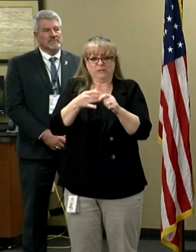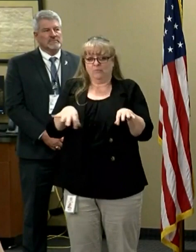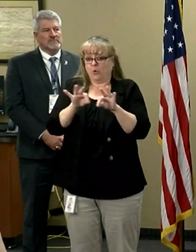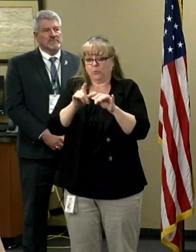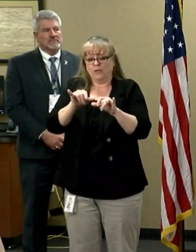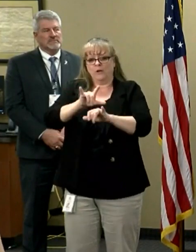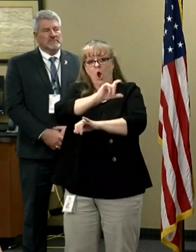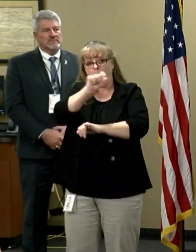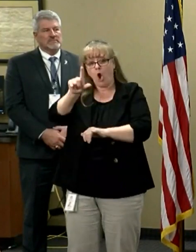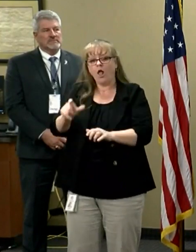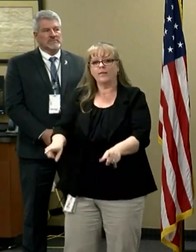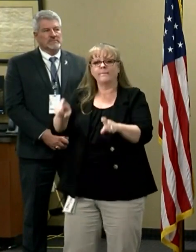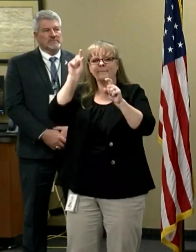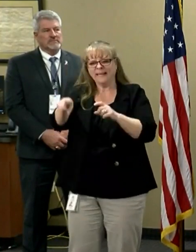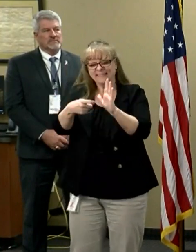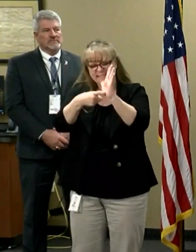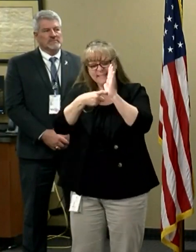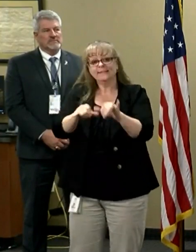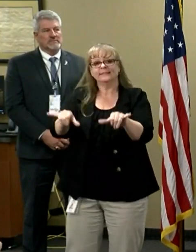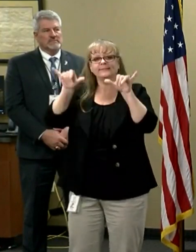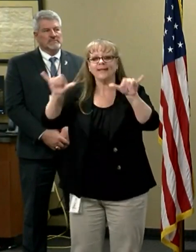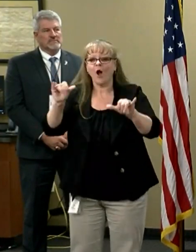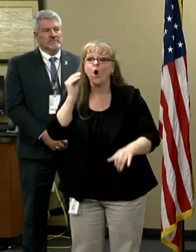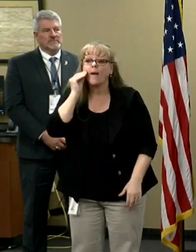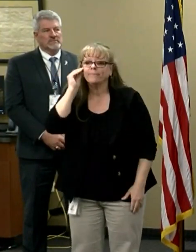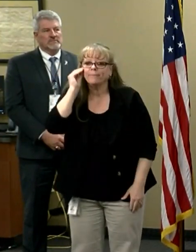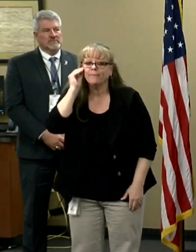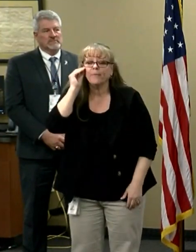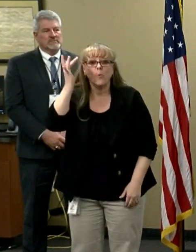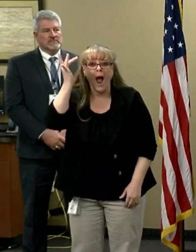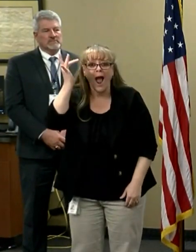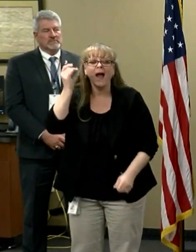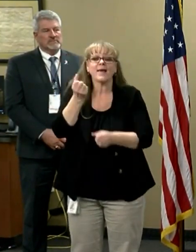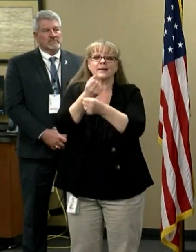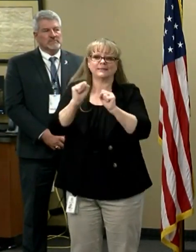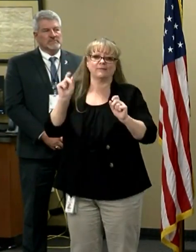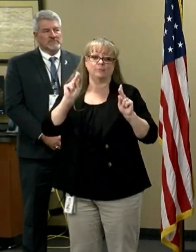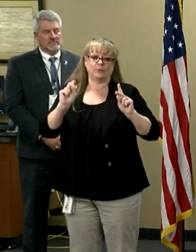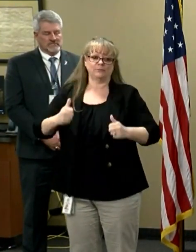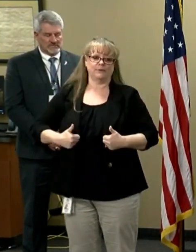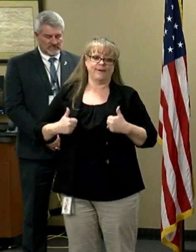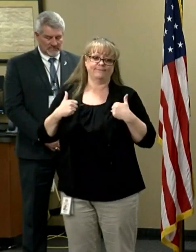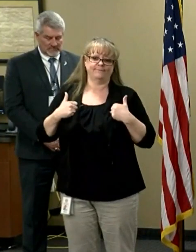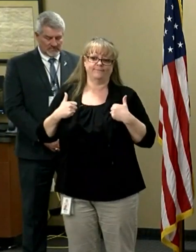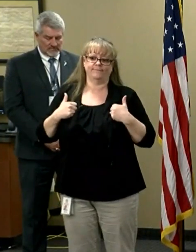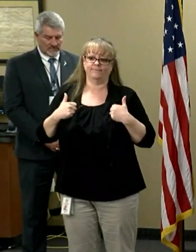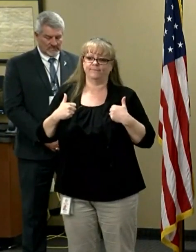IMPORTANCE OF DOING OUR PART TO KEEP EVERYONE SAFE. WE ARE ISSUING A STAY-AT-